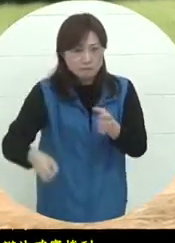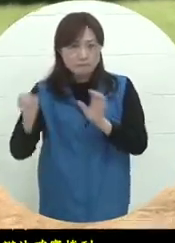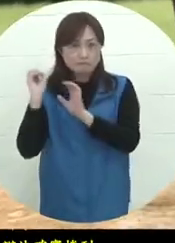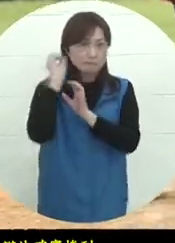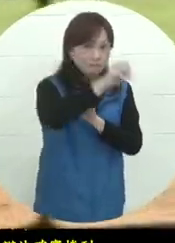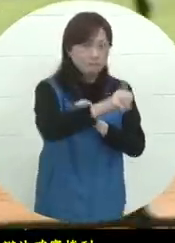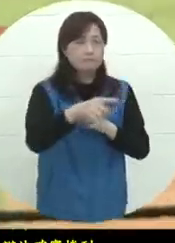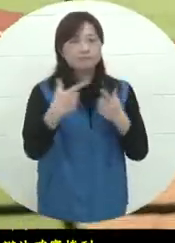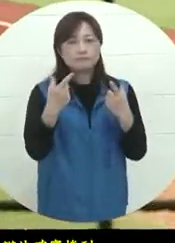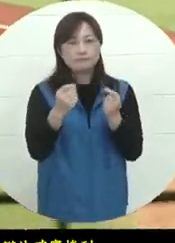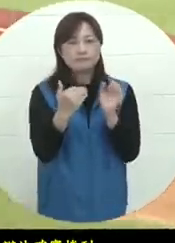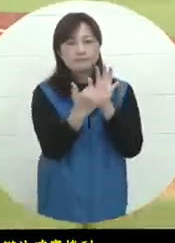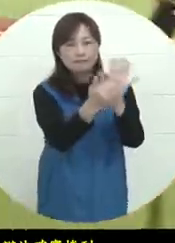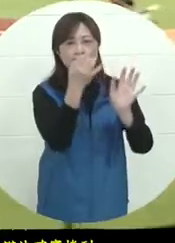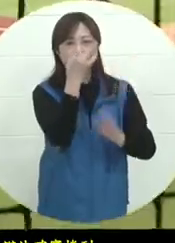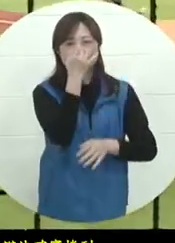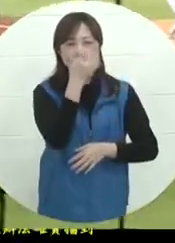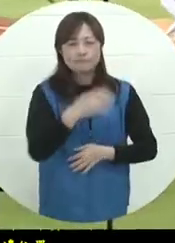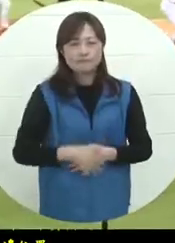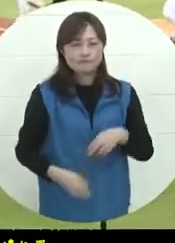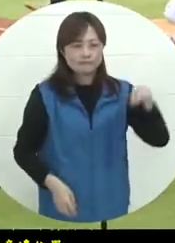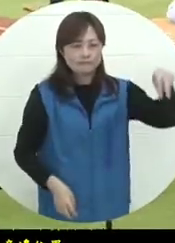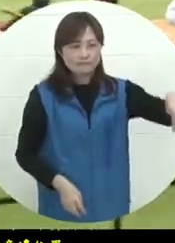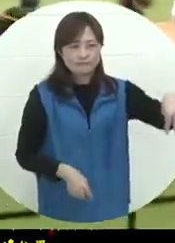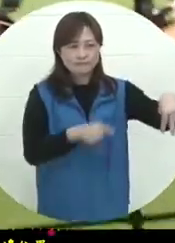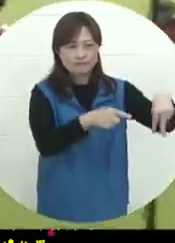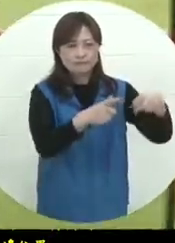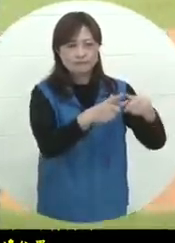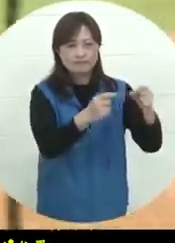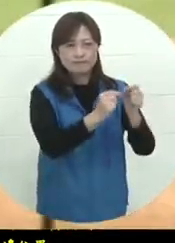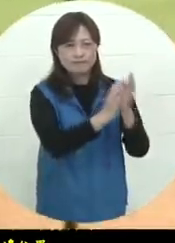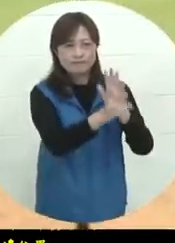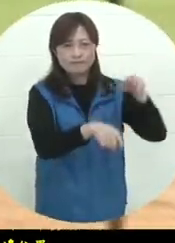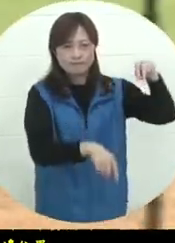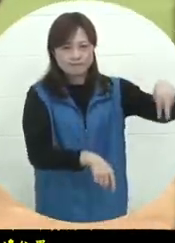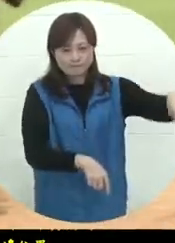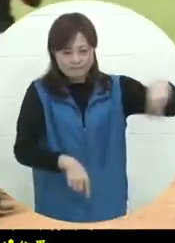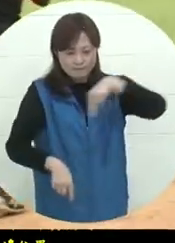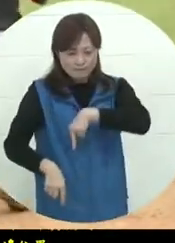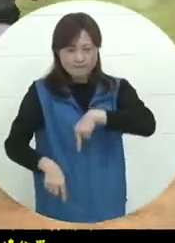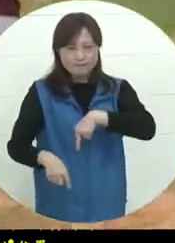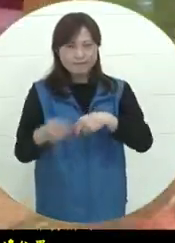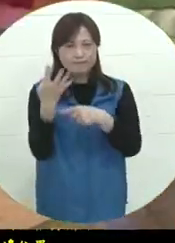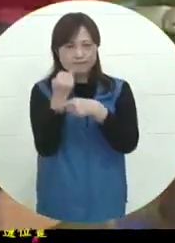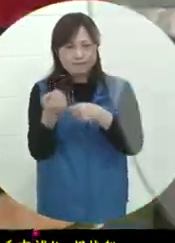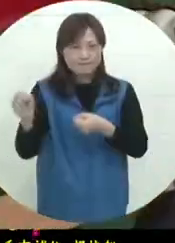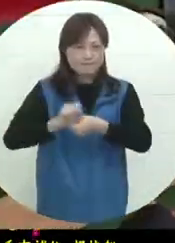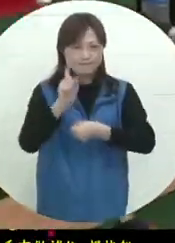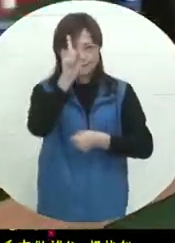the Japanese runner who was originally on third base from coming back to win this game. At the fourth point of the game, the Japanese team chased one more point.